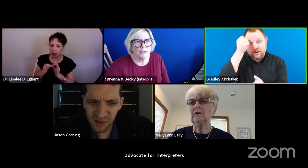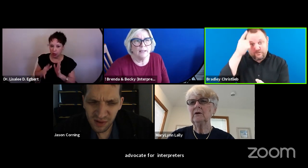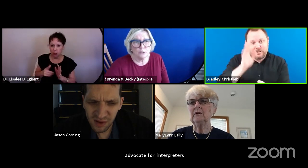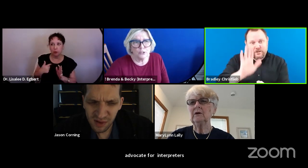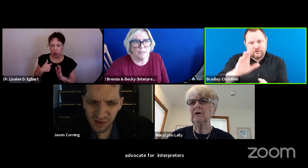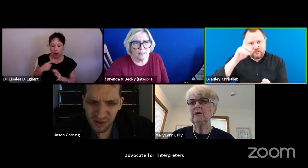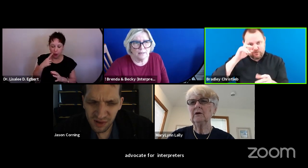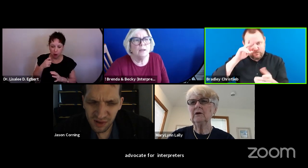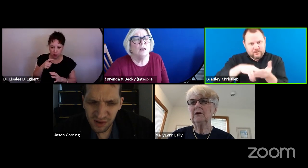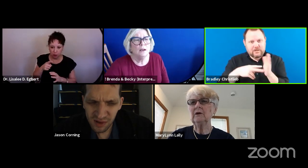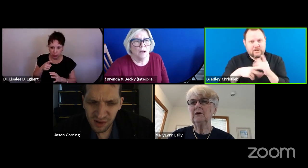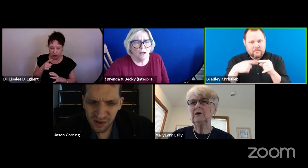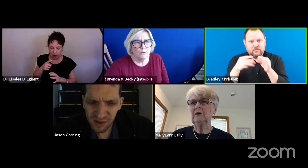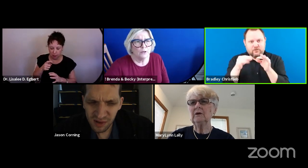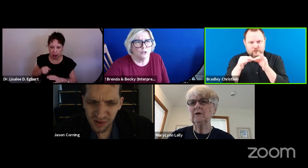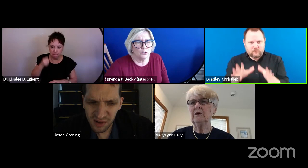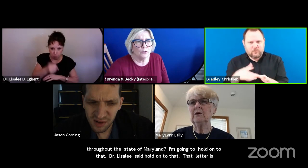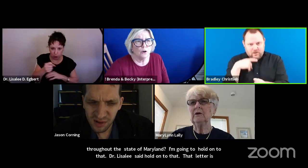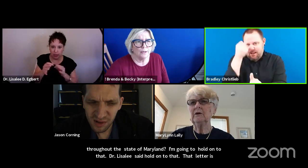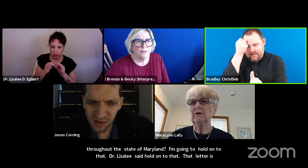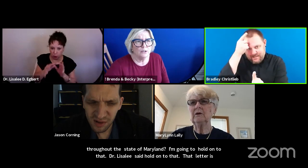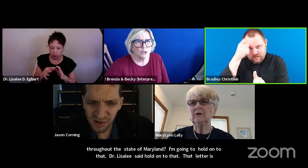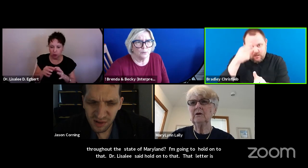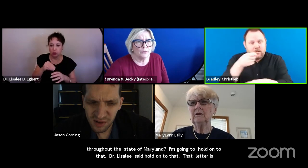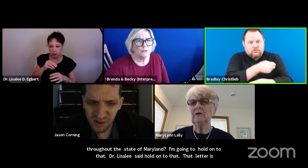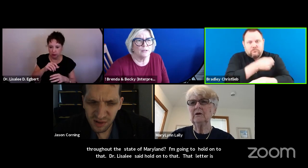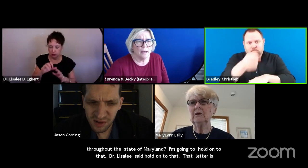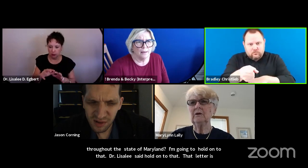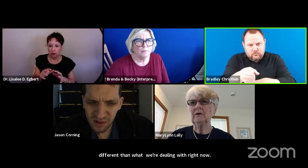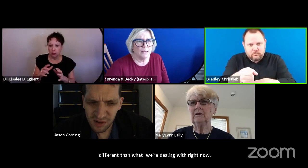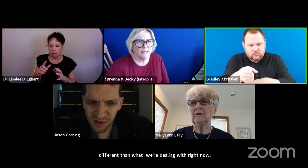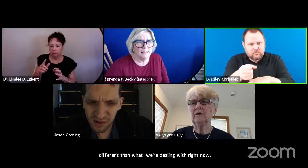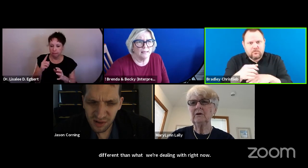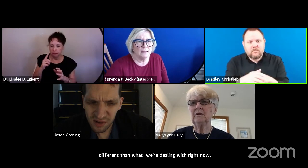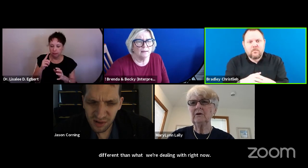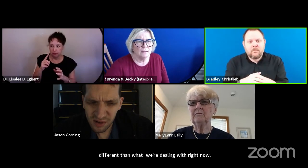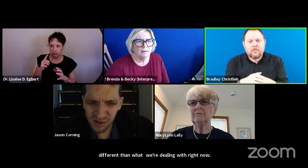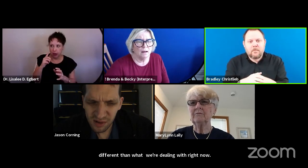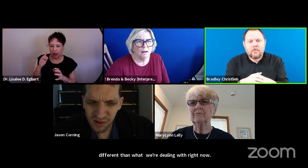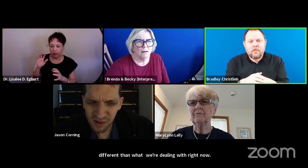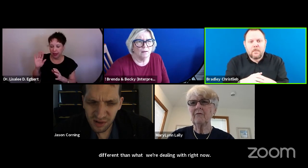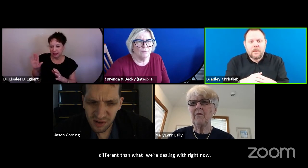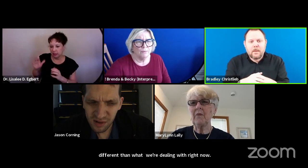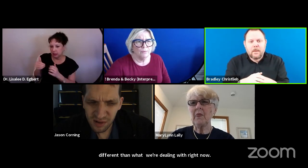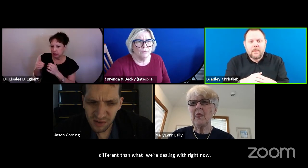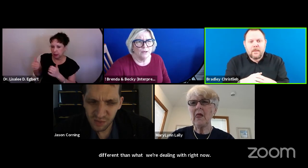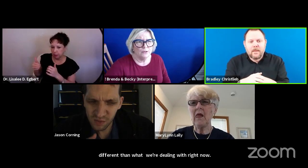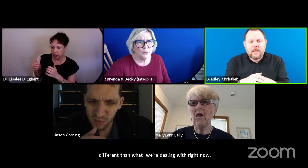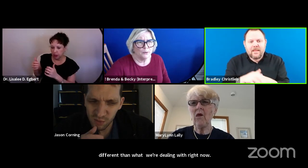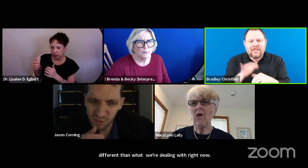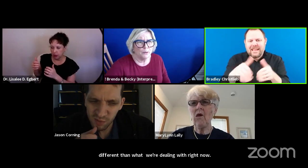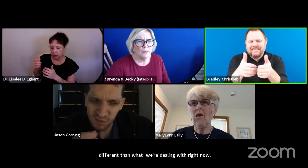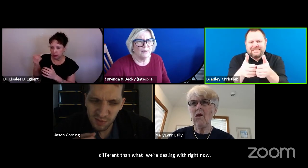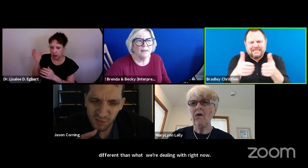I understand your issue regarding the interpreters and placing the interpreter bill, but I think